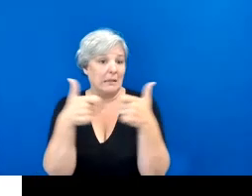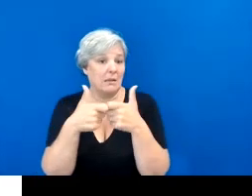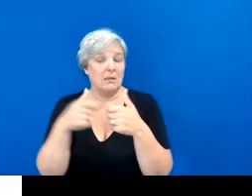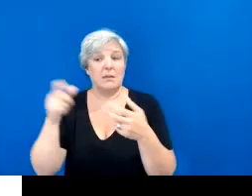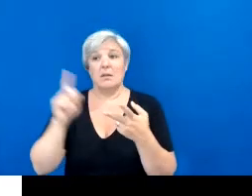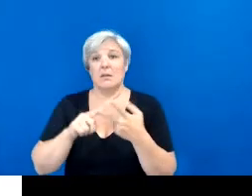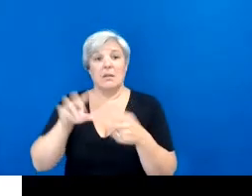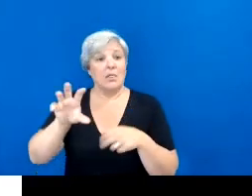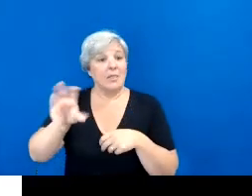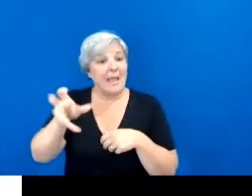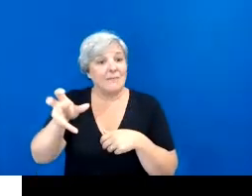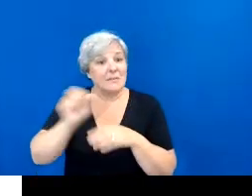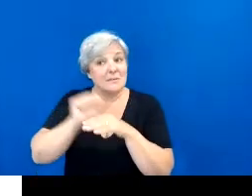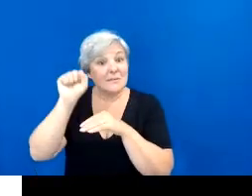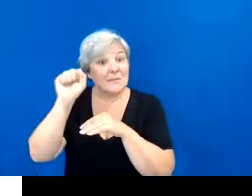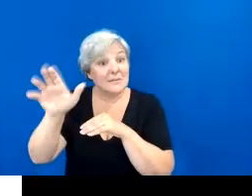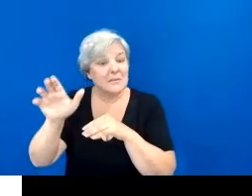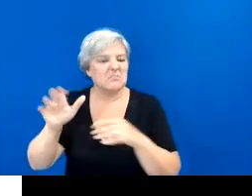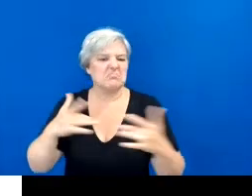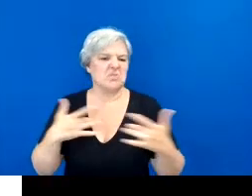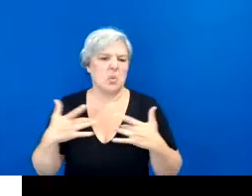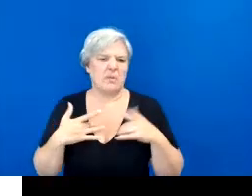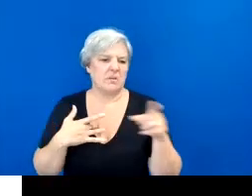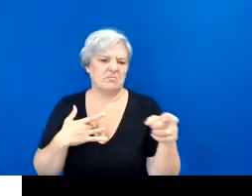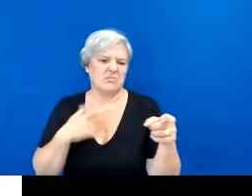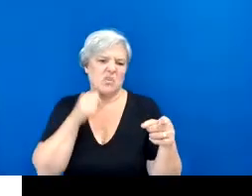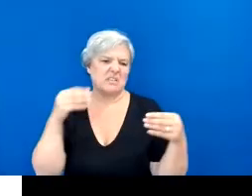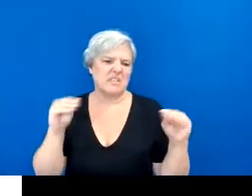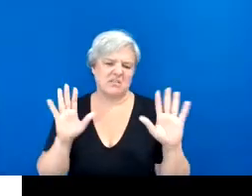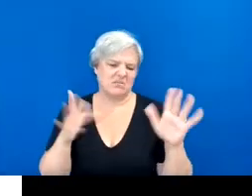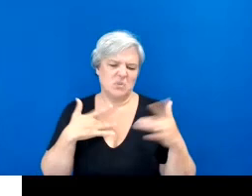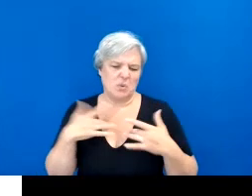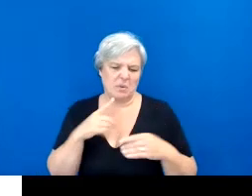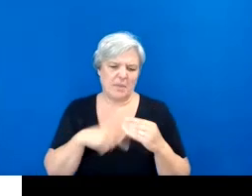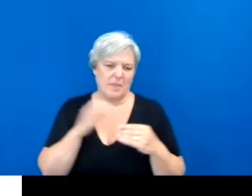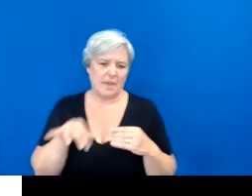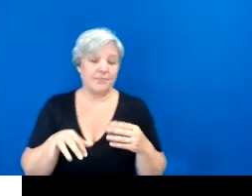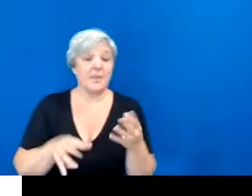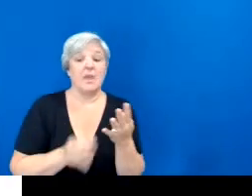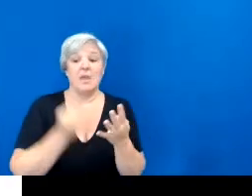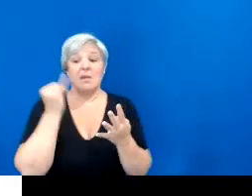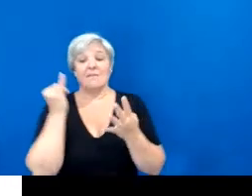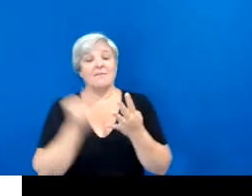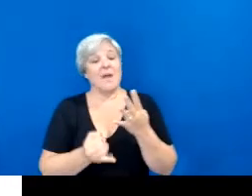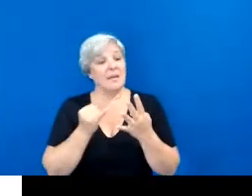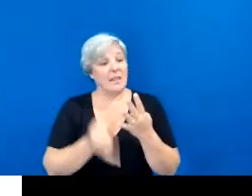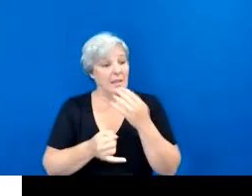then that is not a concern that you need to have. Finally, there's the CC